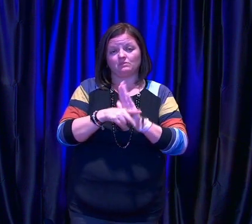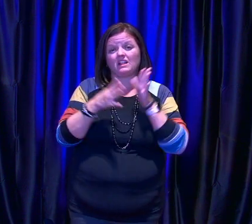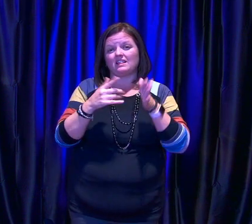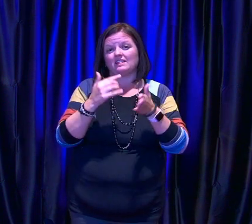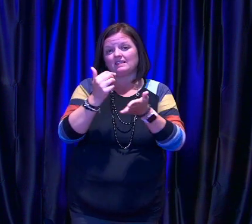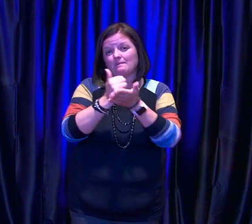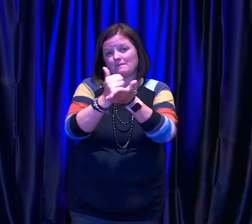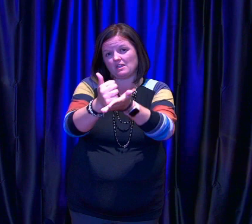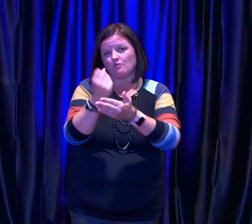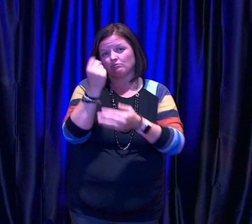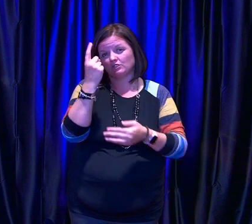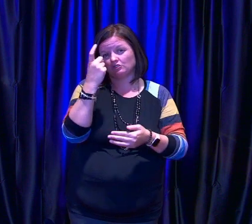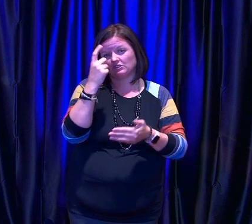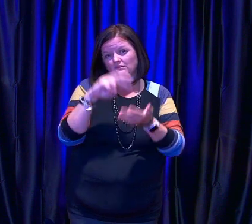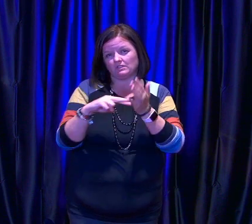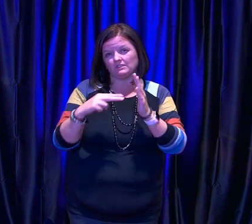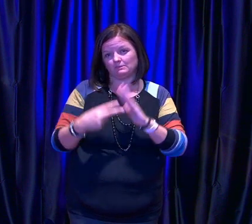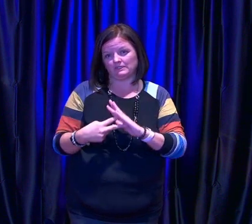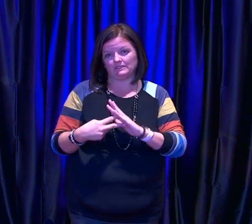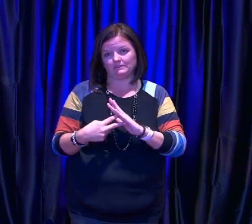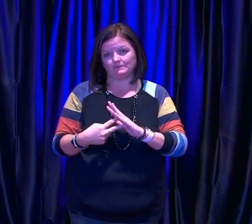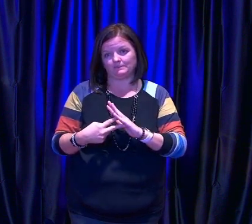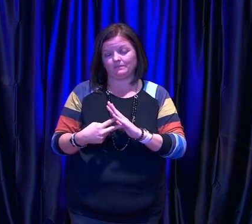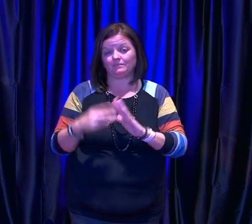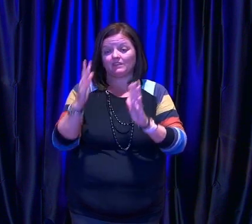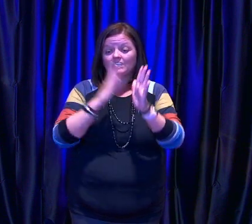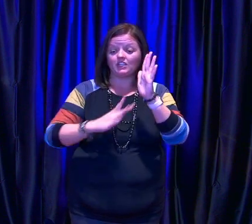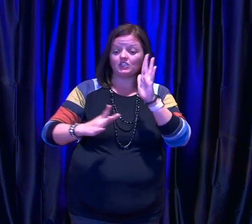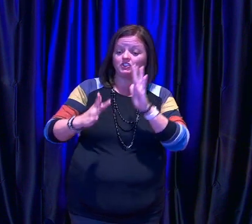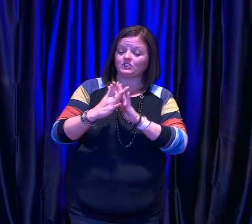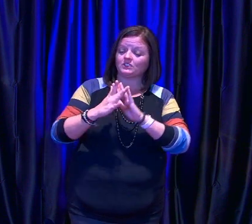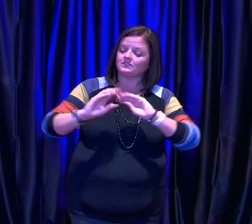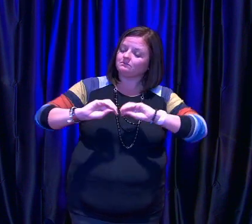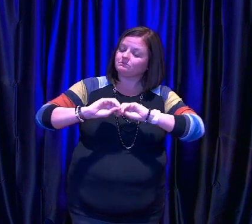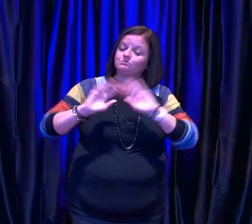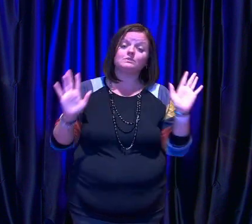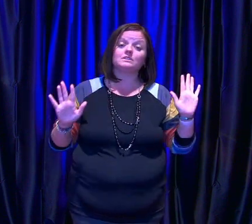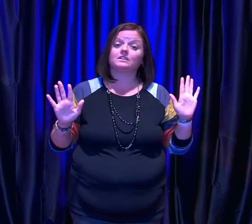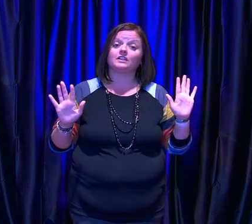understand what this means Jesus makes it clear that all the